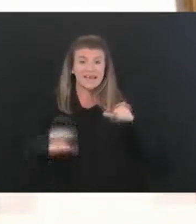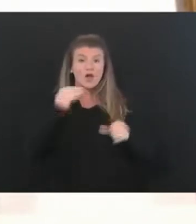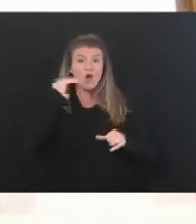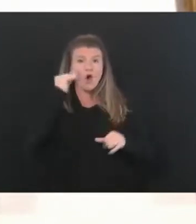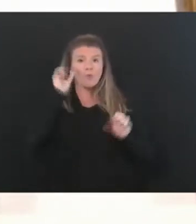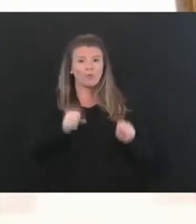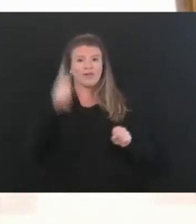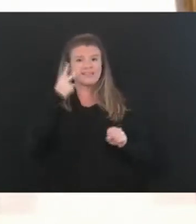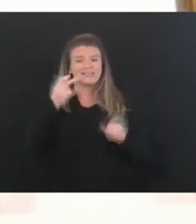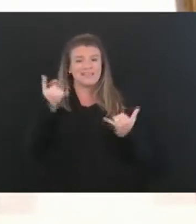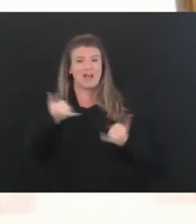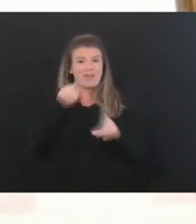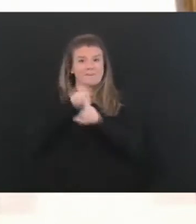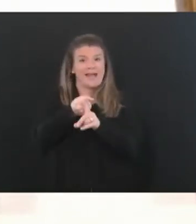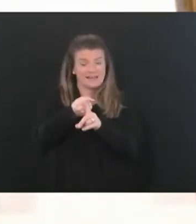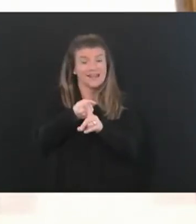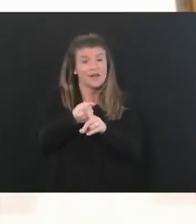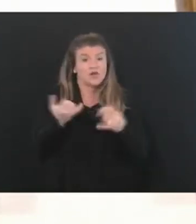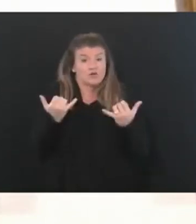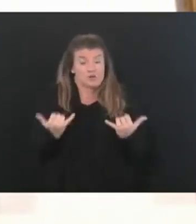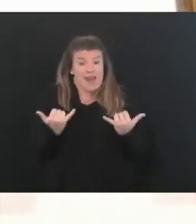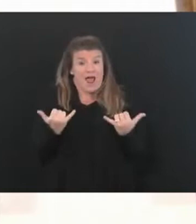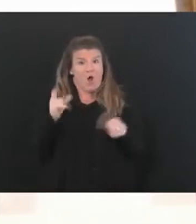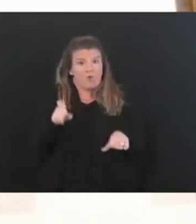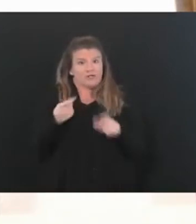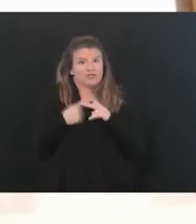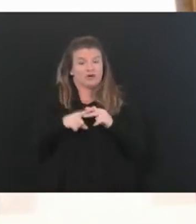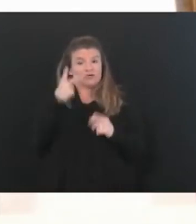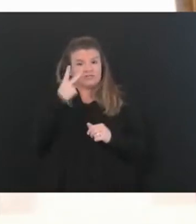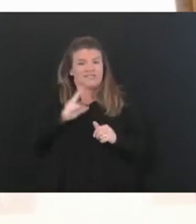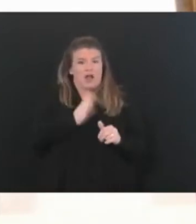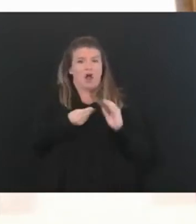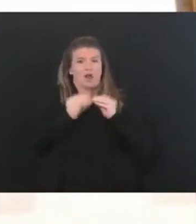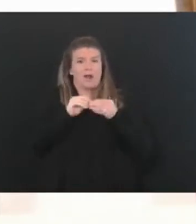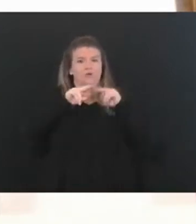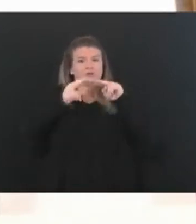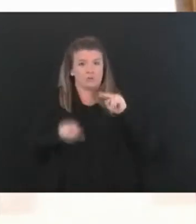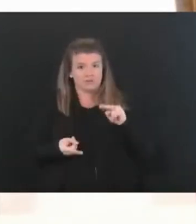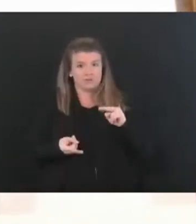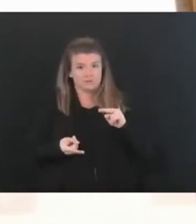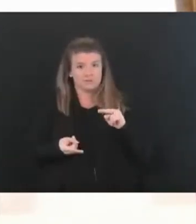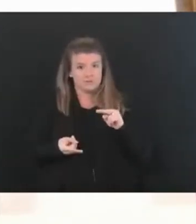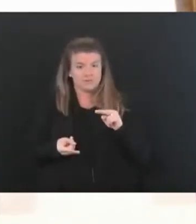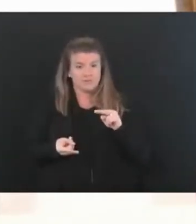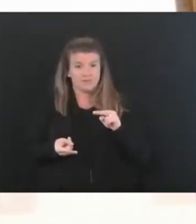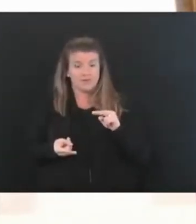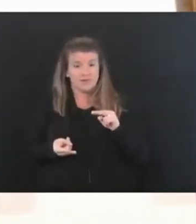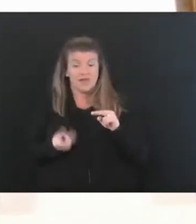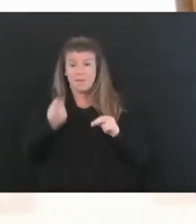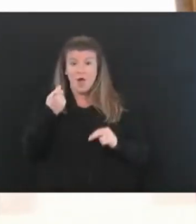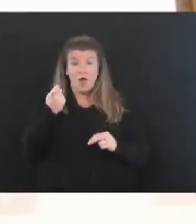THE DURATION OF THE SOCIAL AND PHYSICAL DISTANCING AND STAYING AT HOME'S IMPACT. SO NOW WE'RE GOING TO START TO